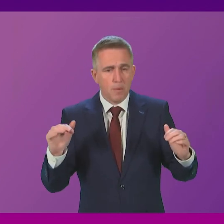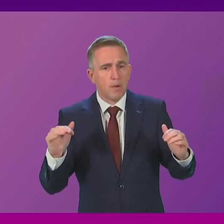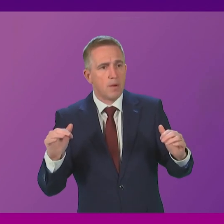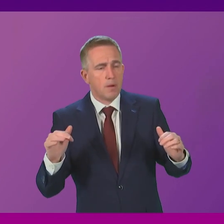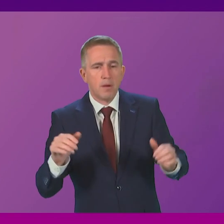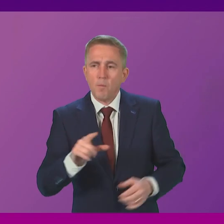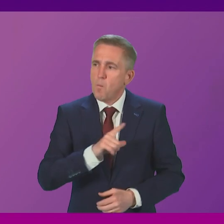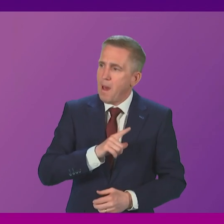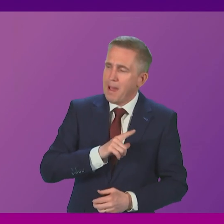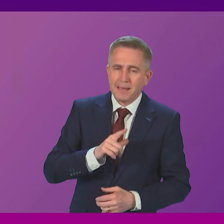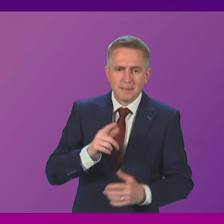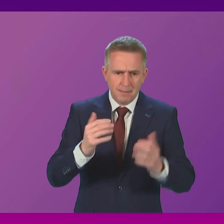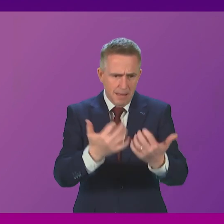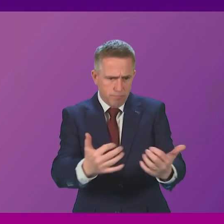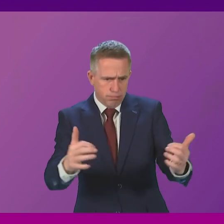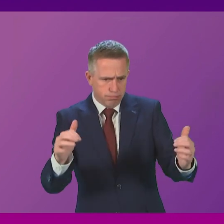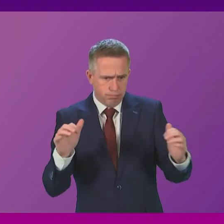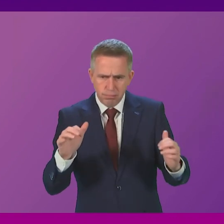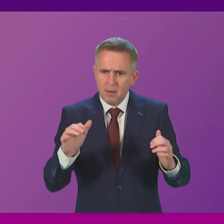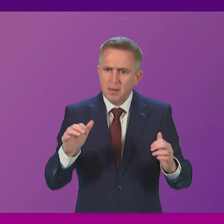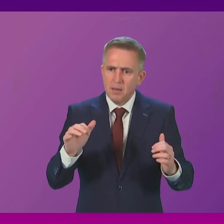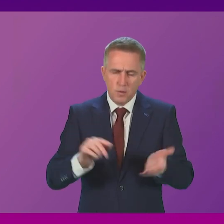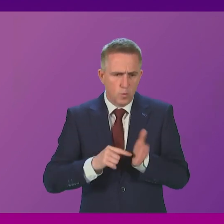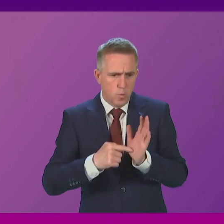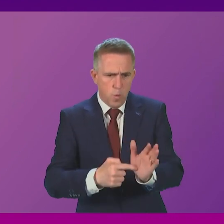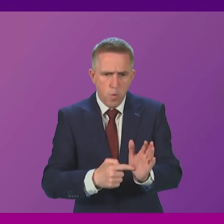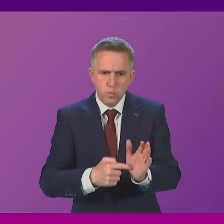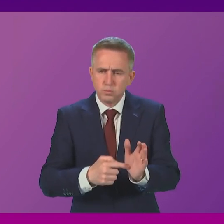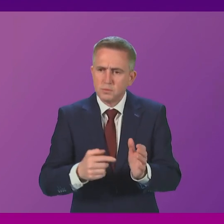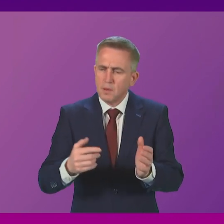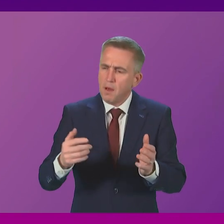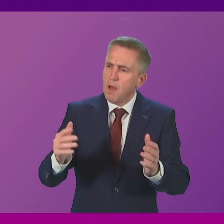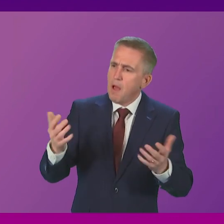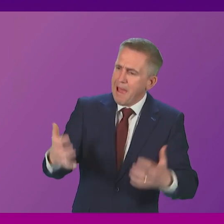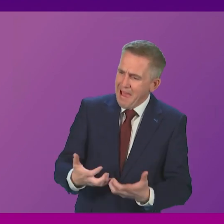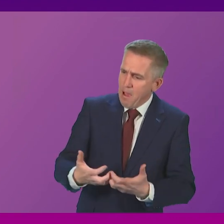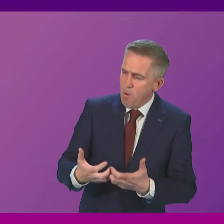The design of the chamber seeks to reject the adversarial “opposition for opposition’s